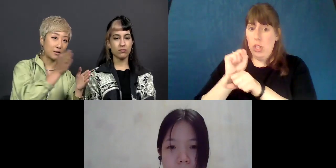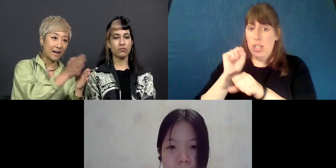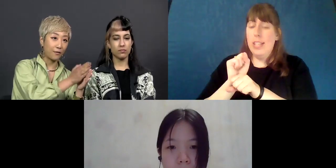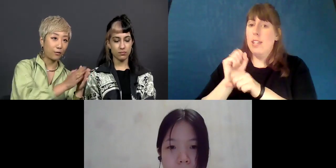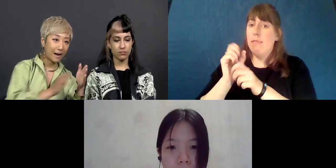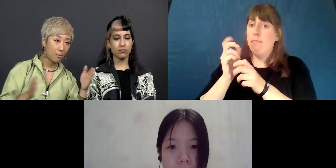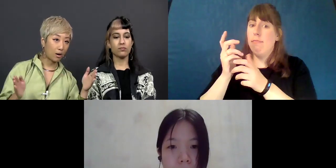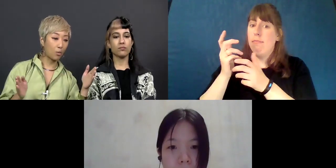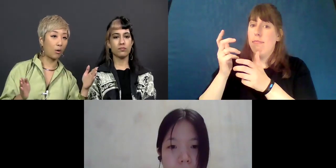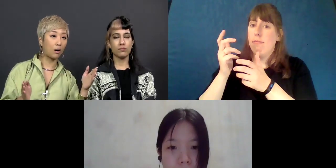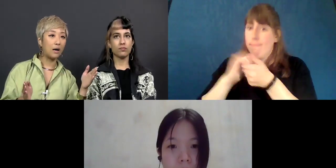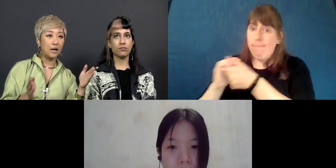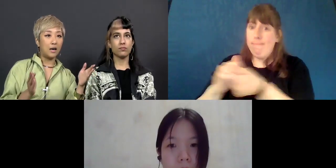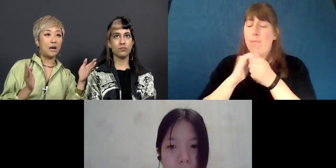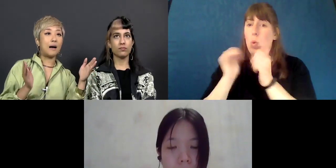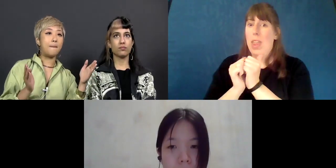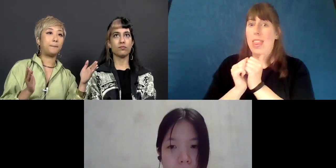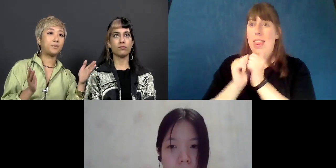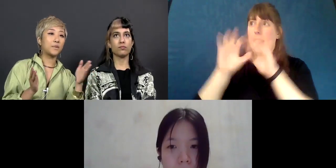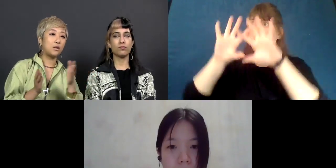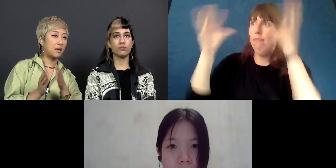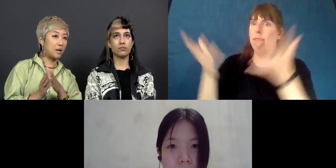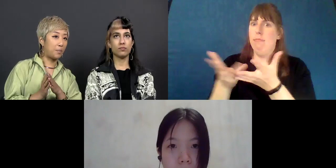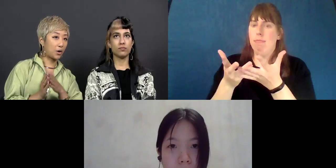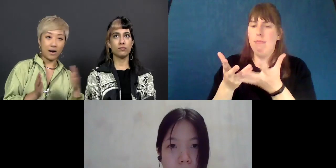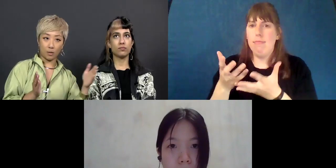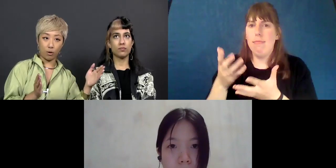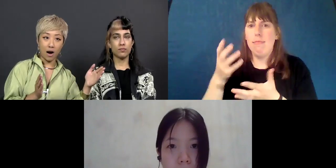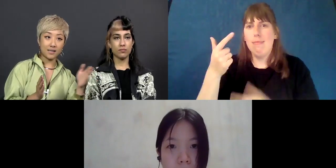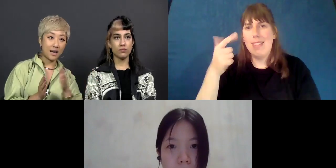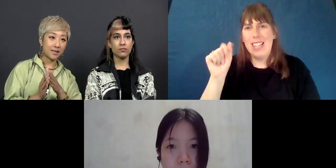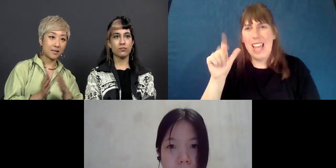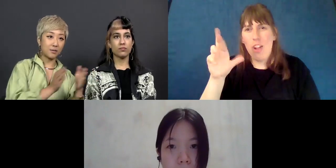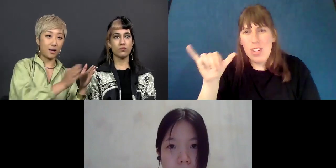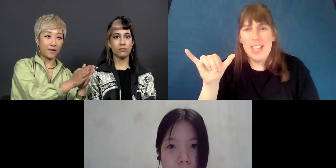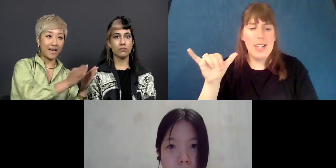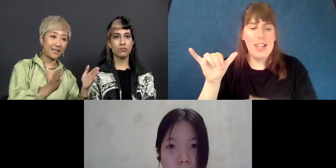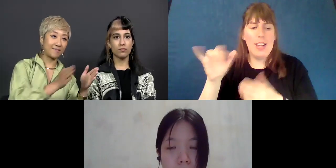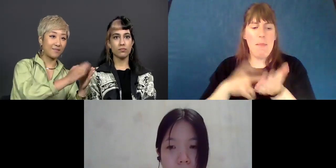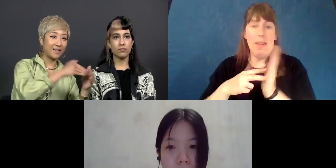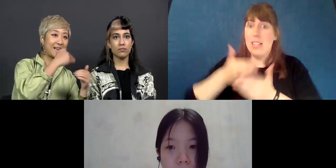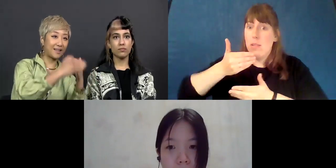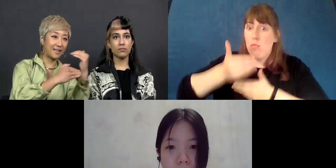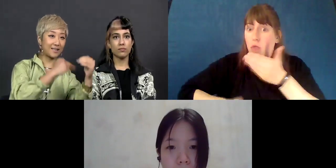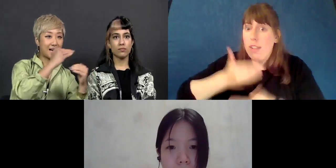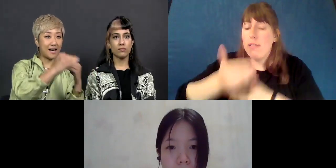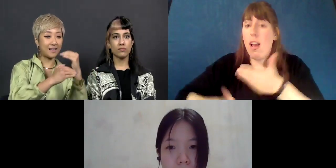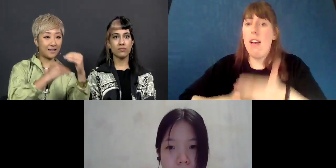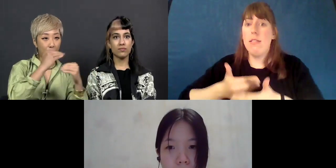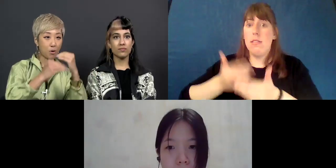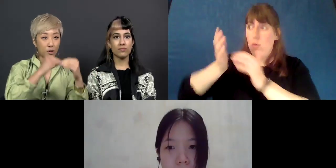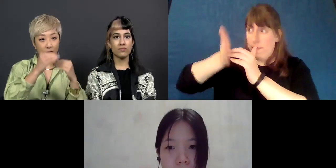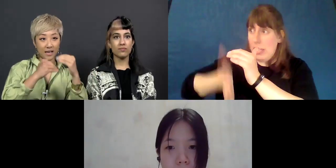kind of framework where the bureaucratic process of getting things done, and the order of things,